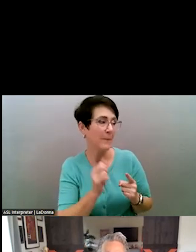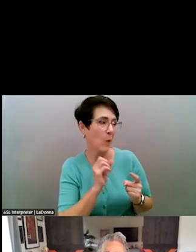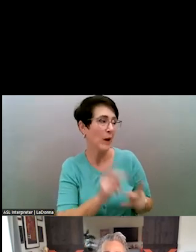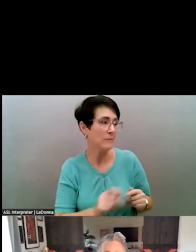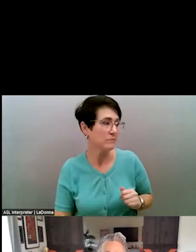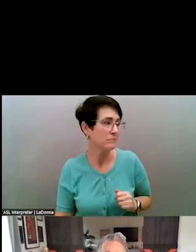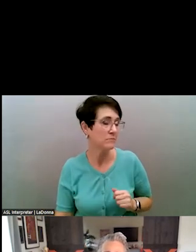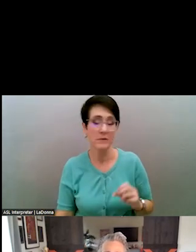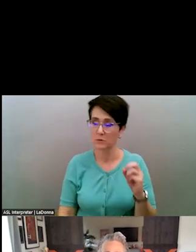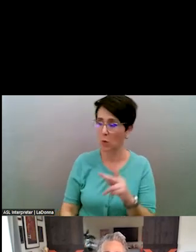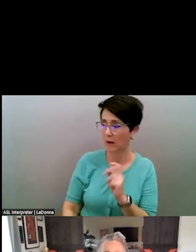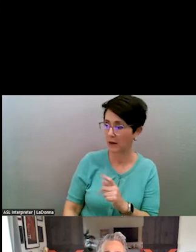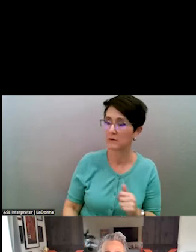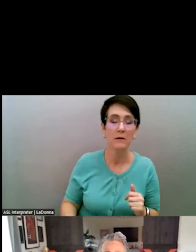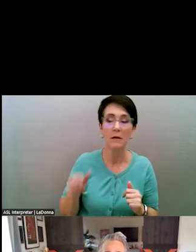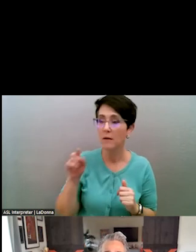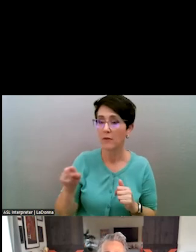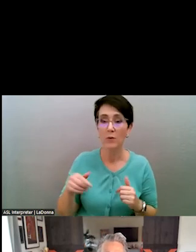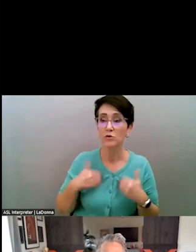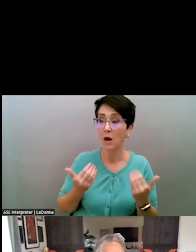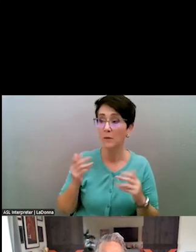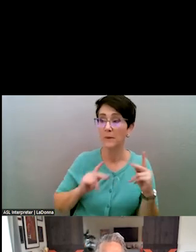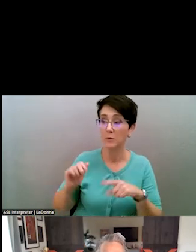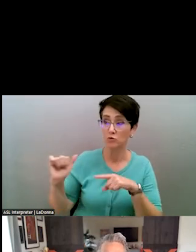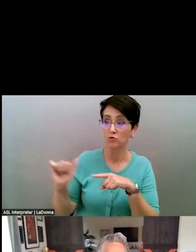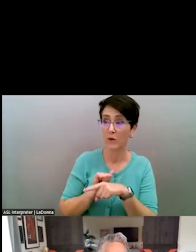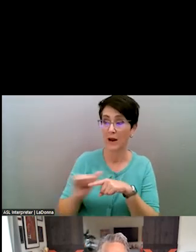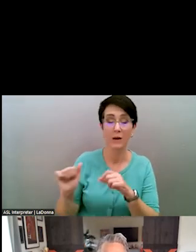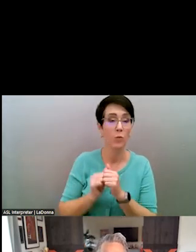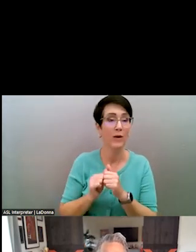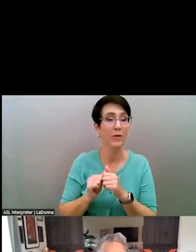AND, AND HAVING THOSE YOUNG PEOPLE TRAIN WITH EVEN THE BASIC SKILLS OF WHAT TO LOOK OUT FOR. FOR